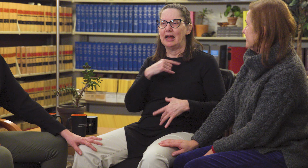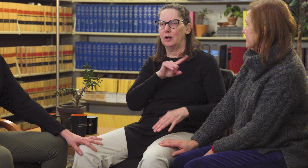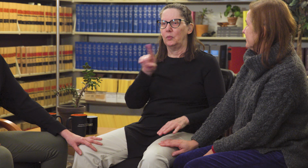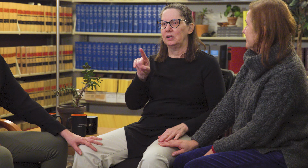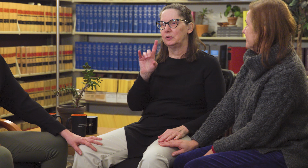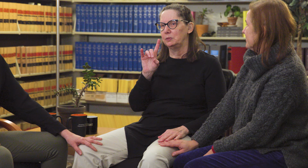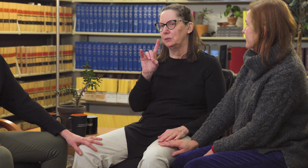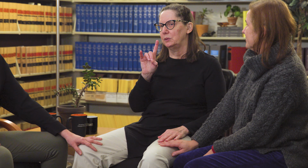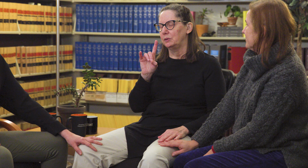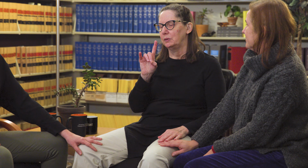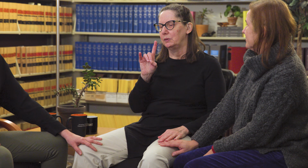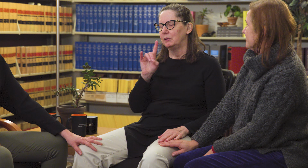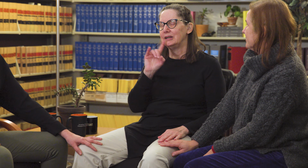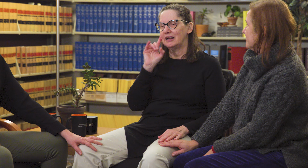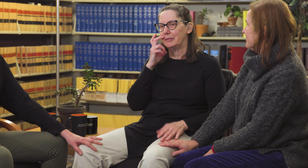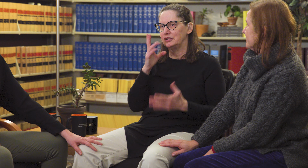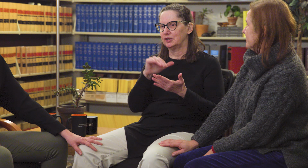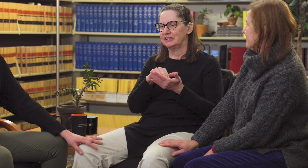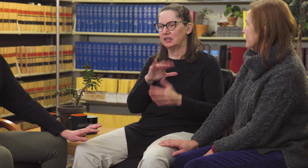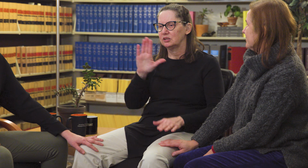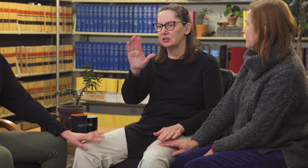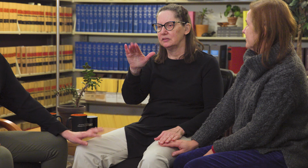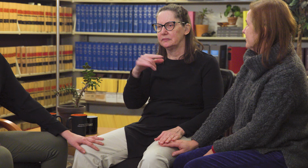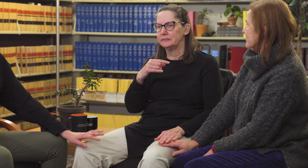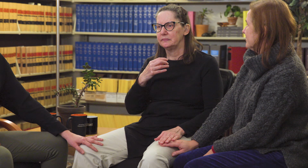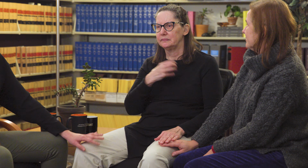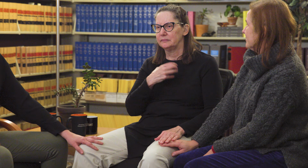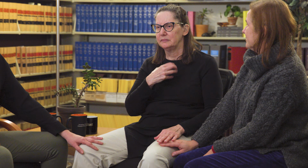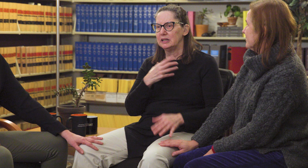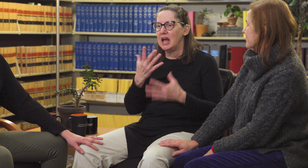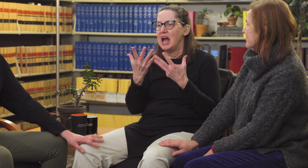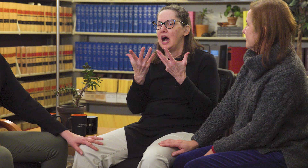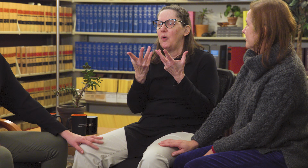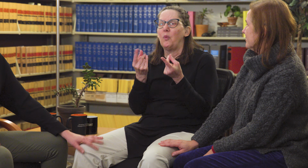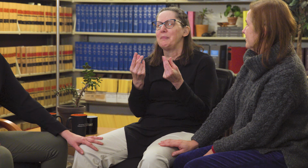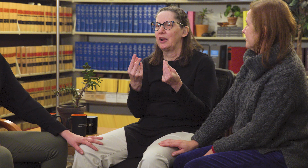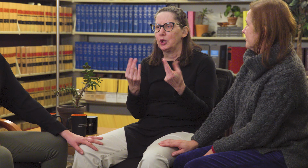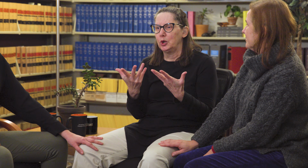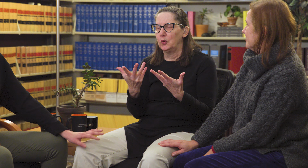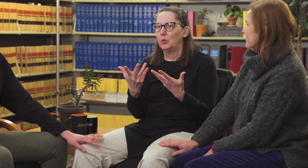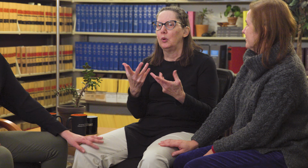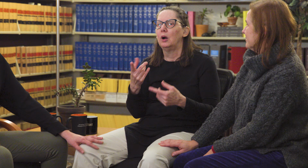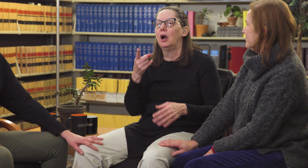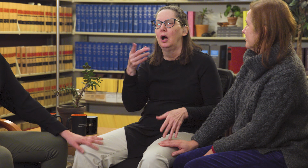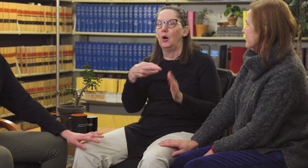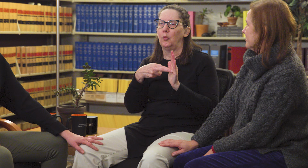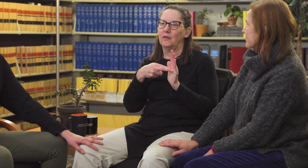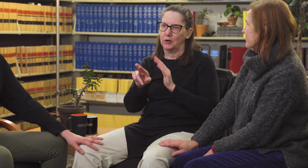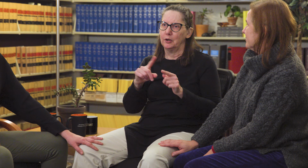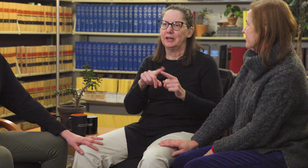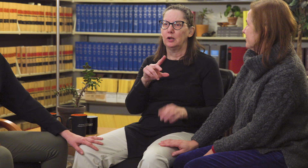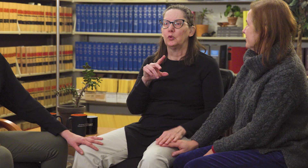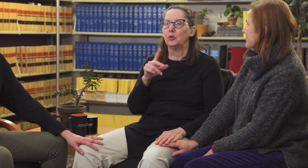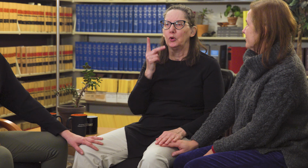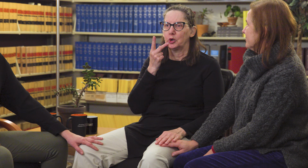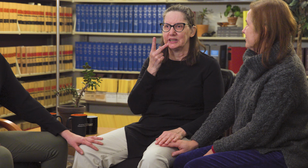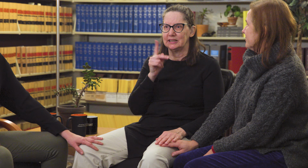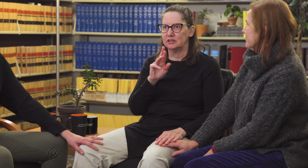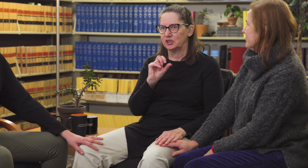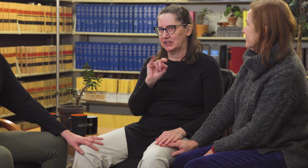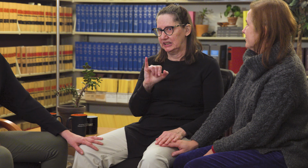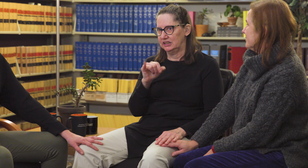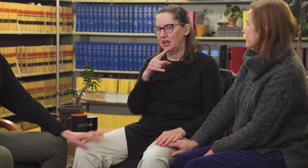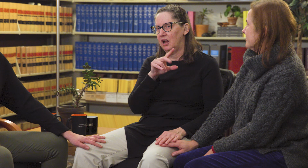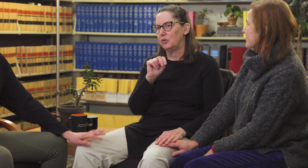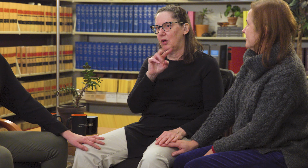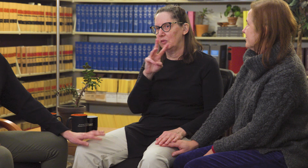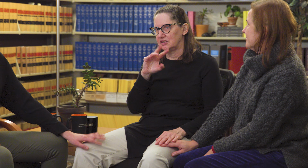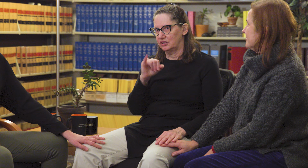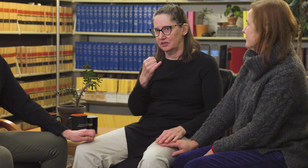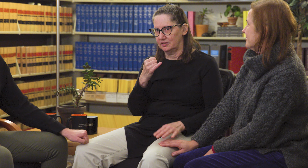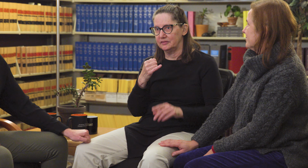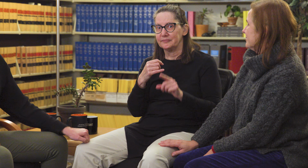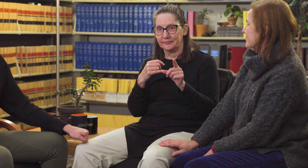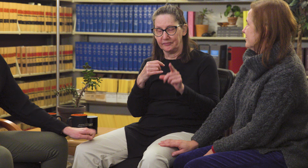I went to the DeafBlind Service Center, I complained and asked them, “What do I do?!” They referred me to Kristi at Northwest Justice Project.